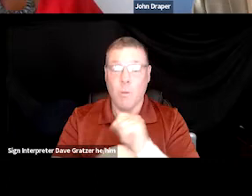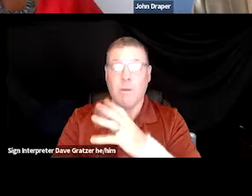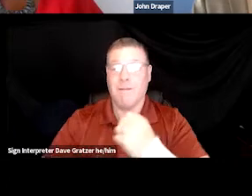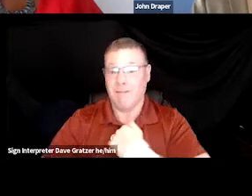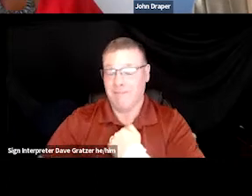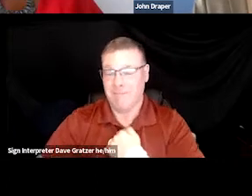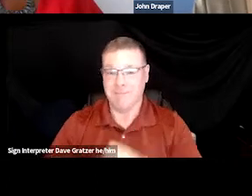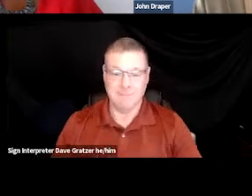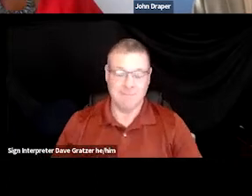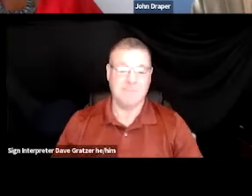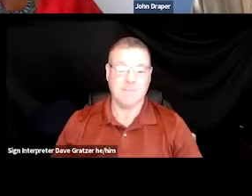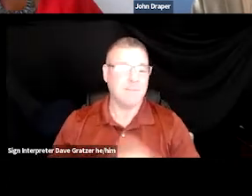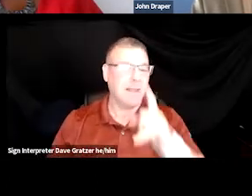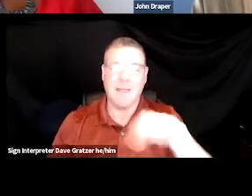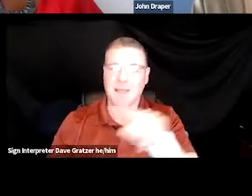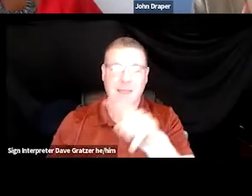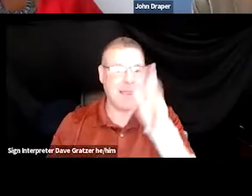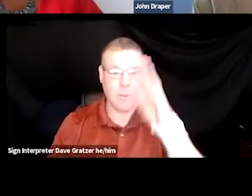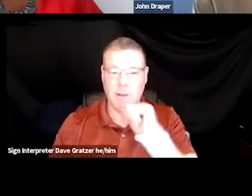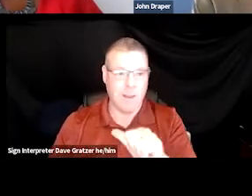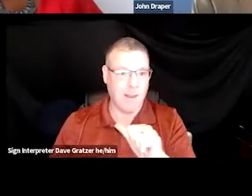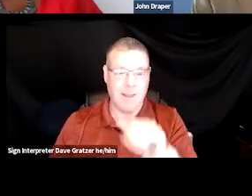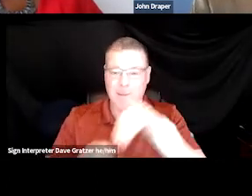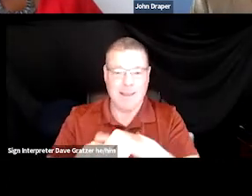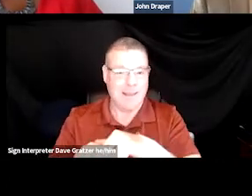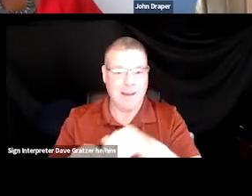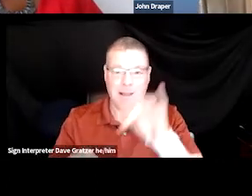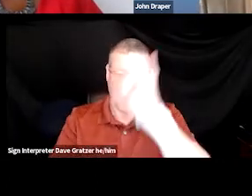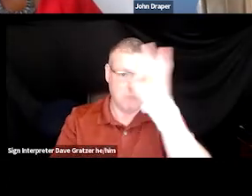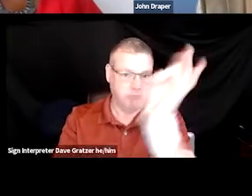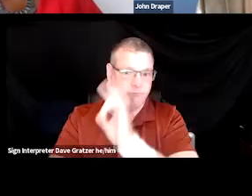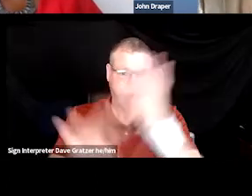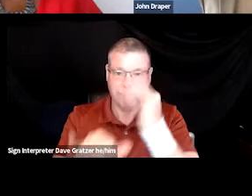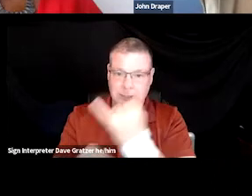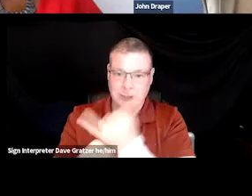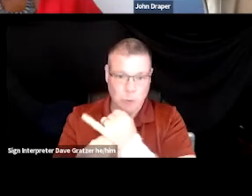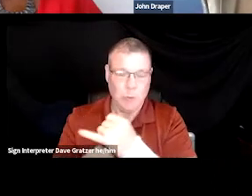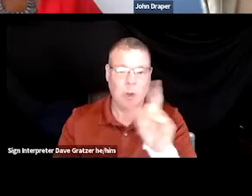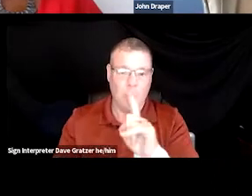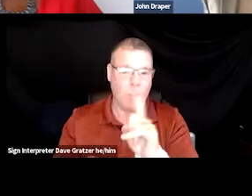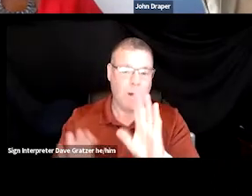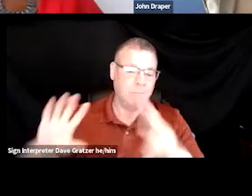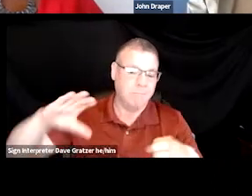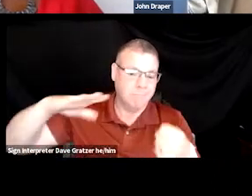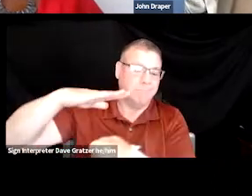So they would not be in these abominable institutions where they were being warehoused for centuries.